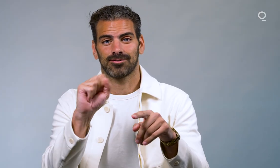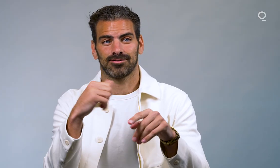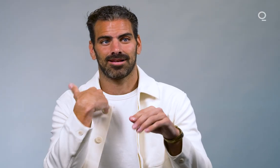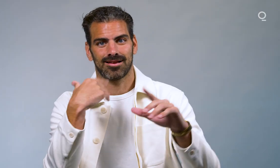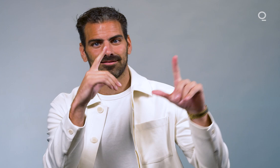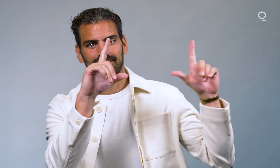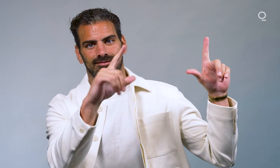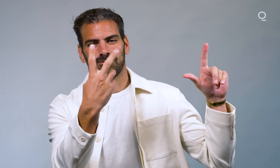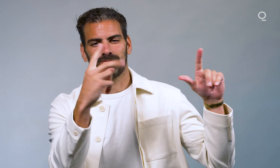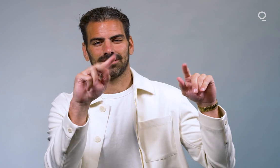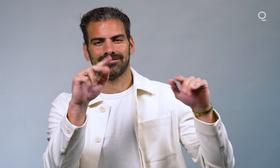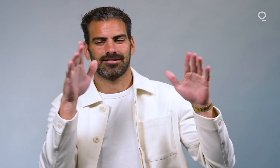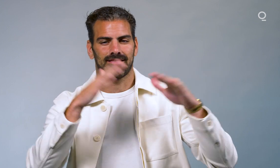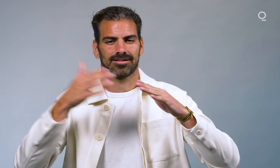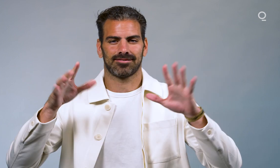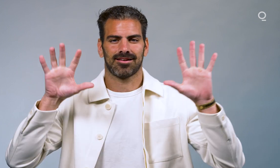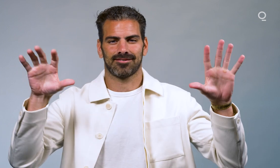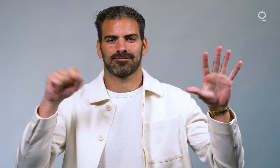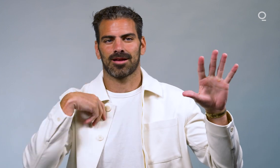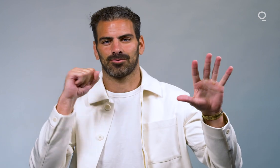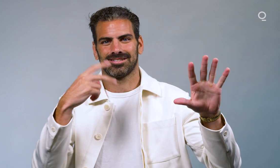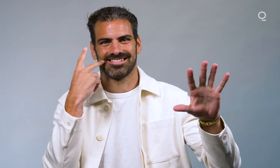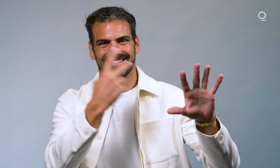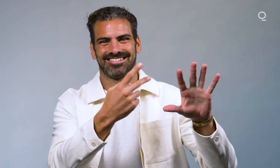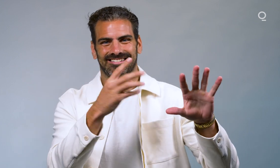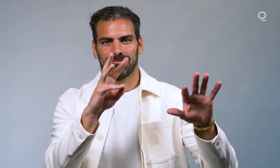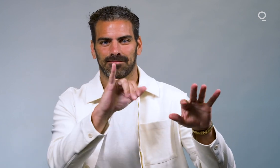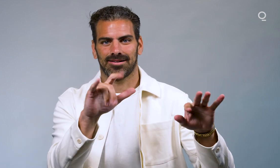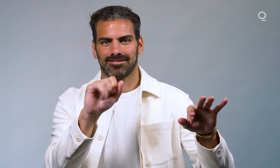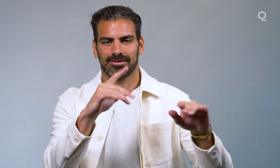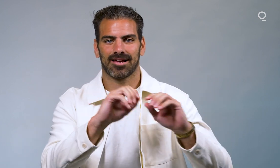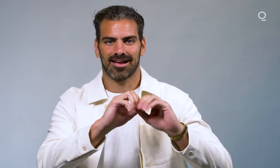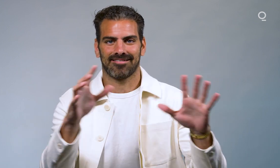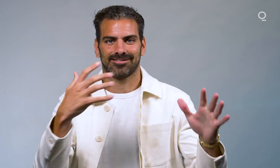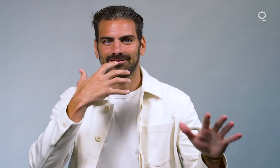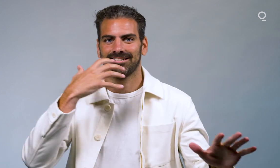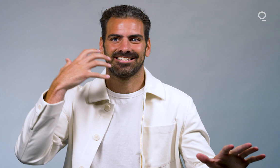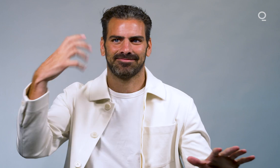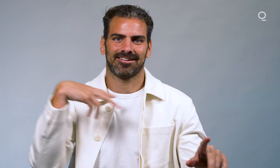Absolutely. So during the Oscars, they had two large TV screens on both sides, And so I was able to see Will.